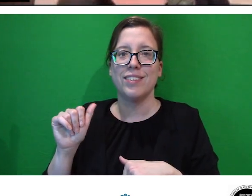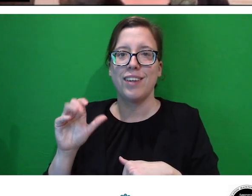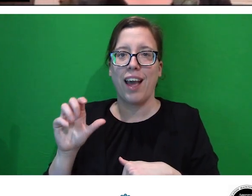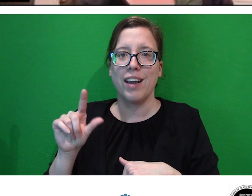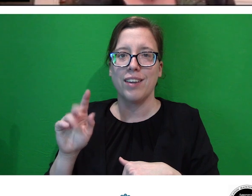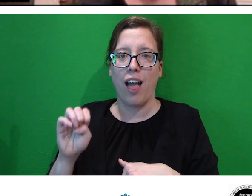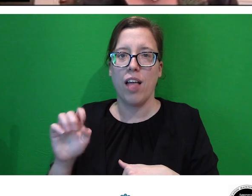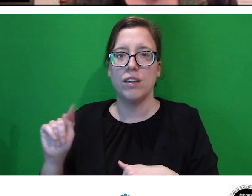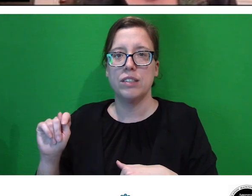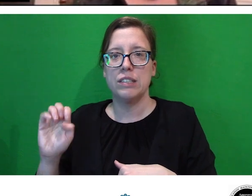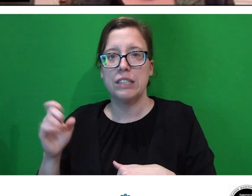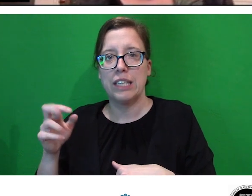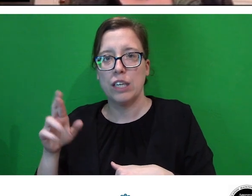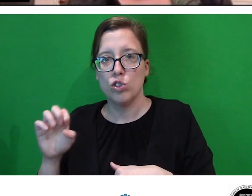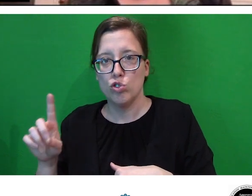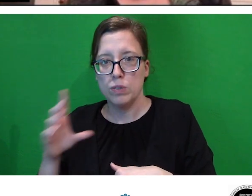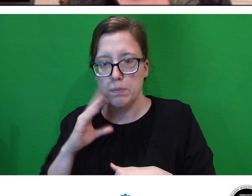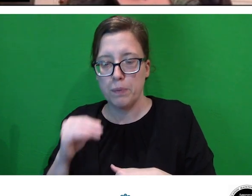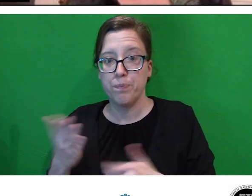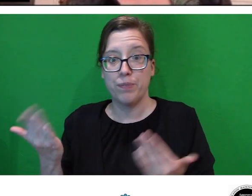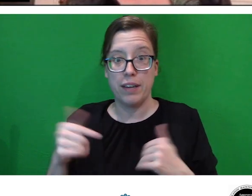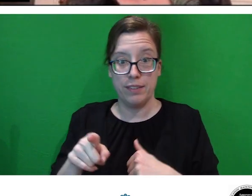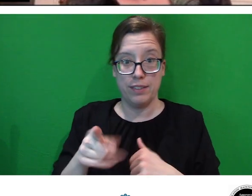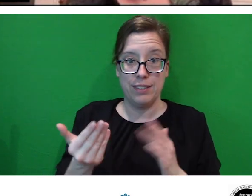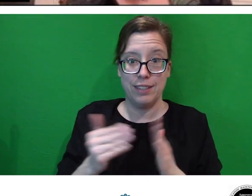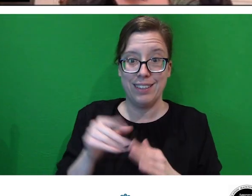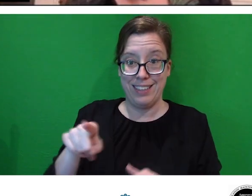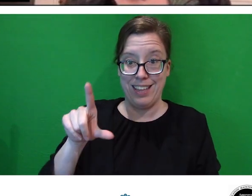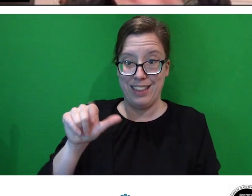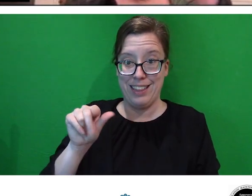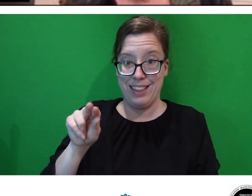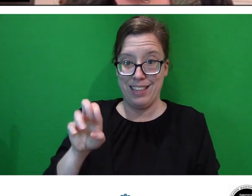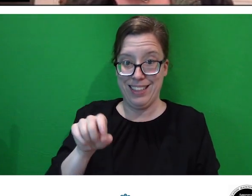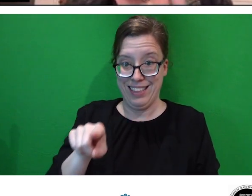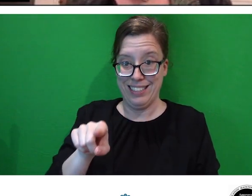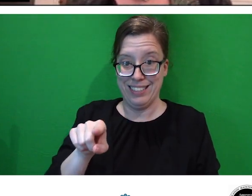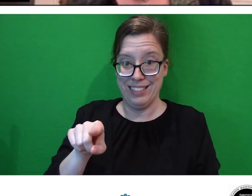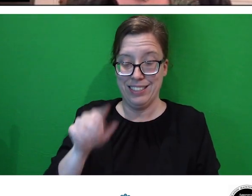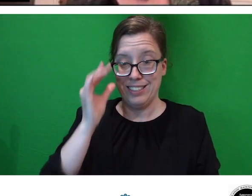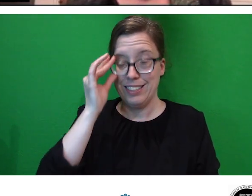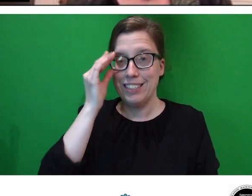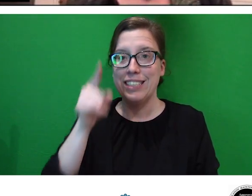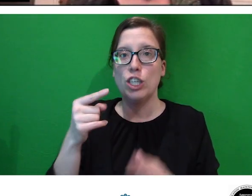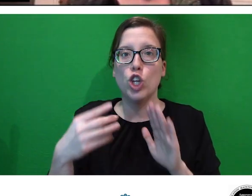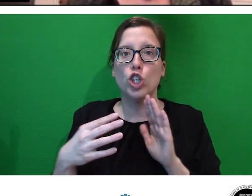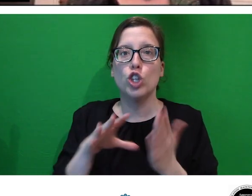She's remembering dancing with daddy, or these tactile textured experiences.